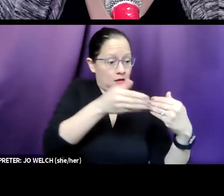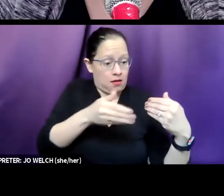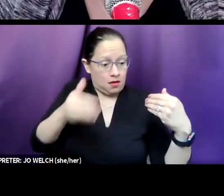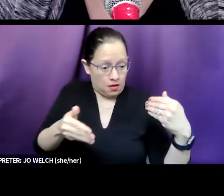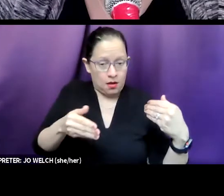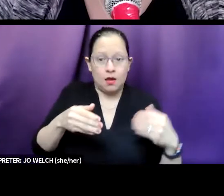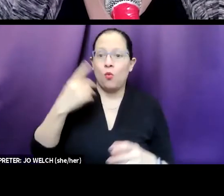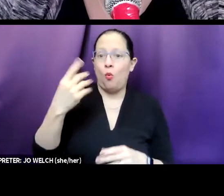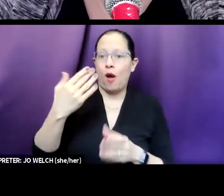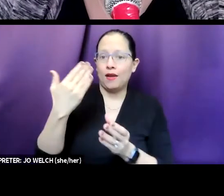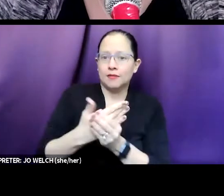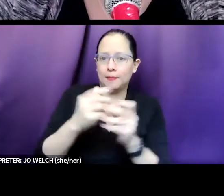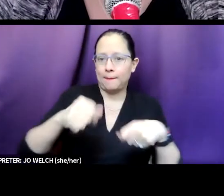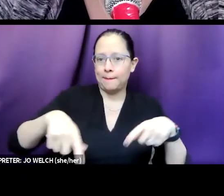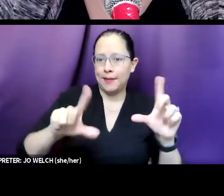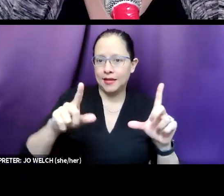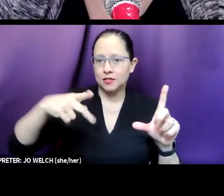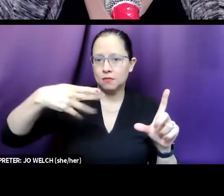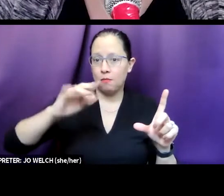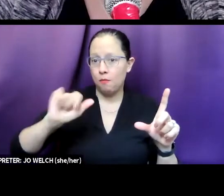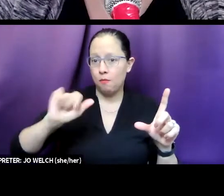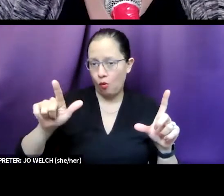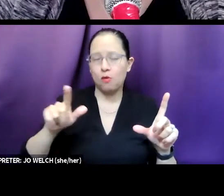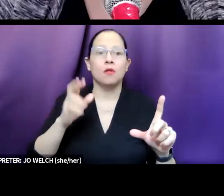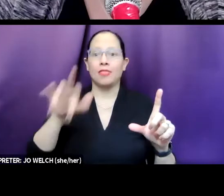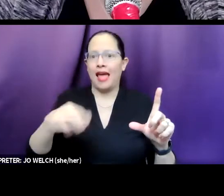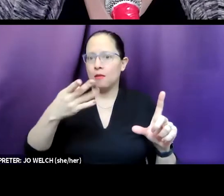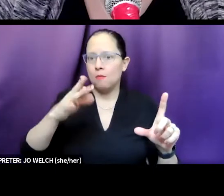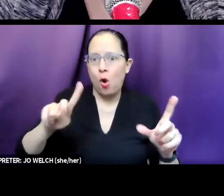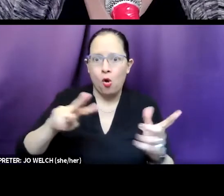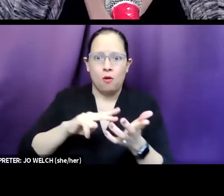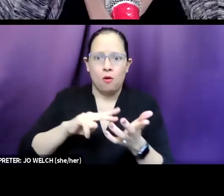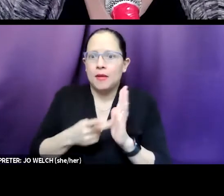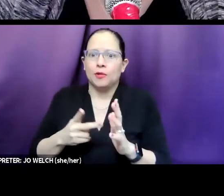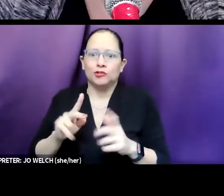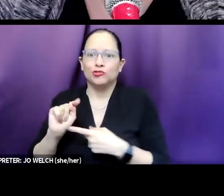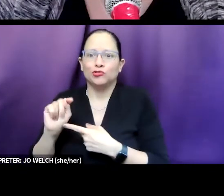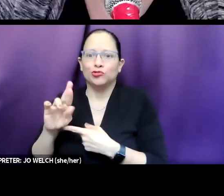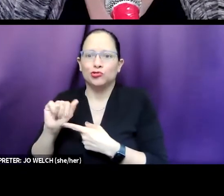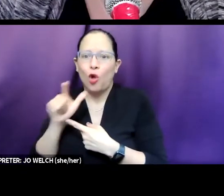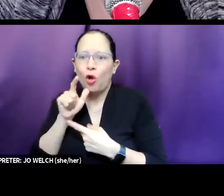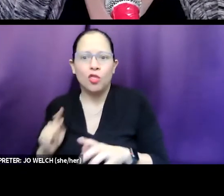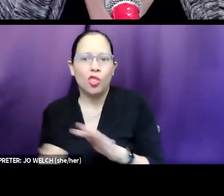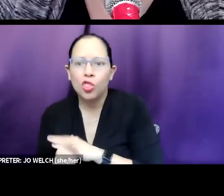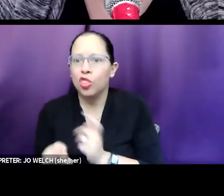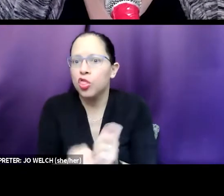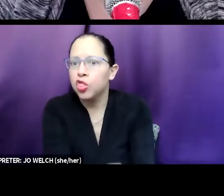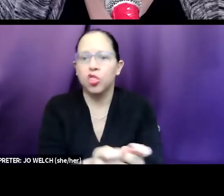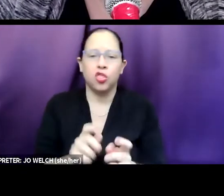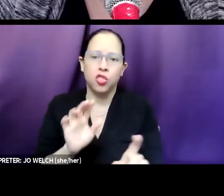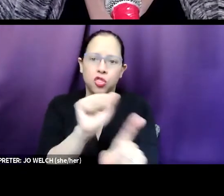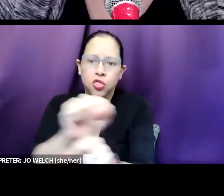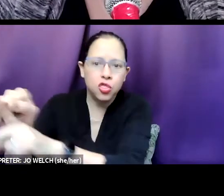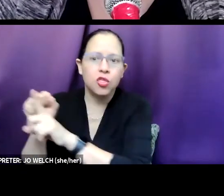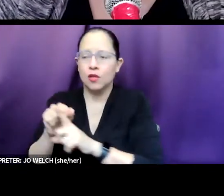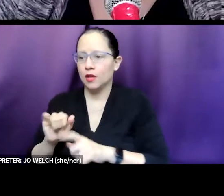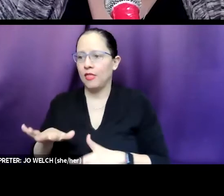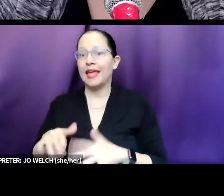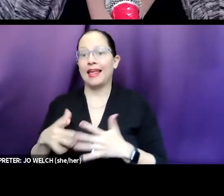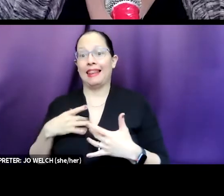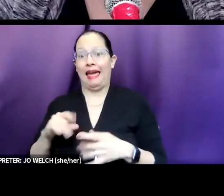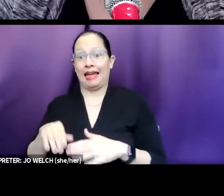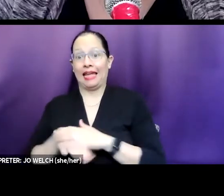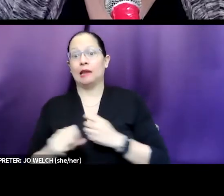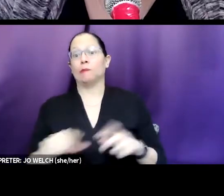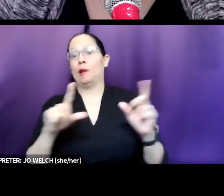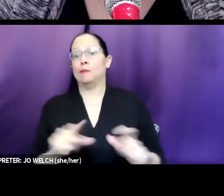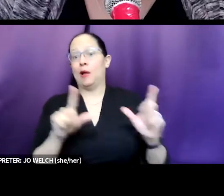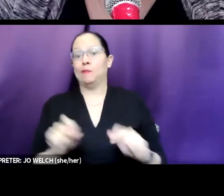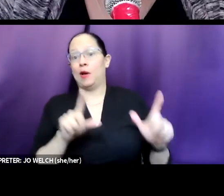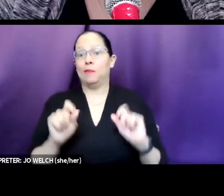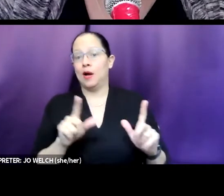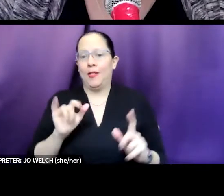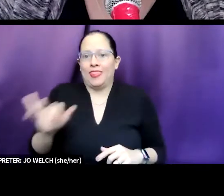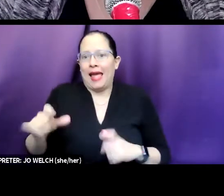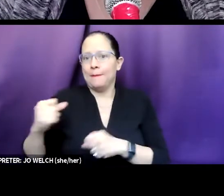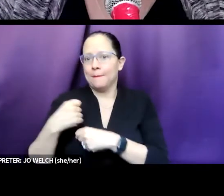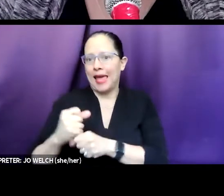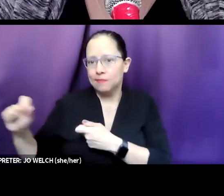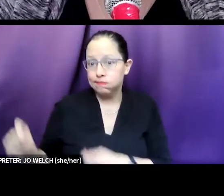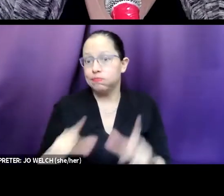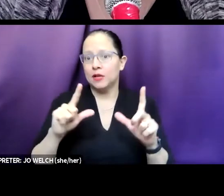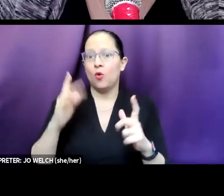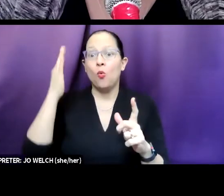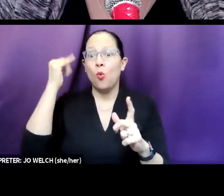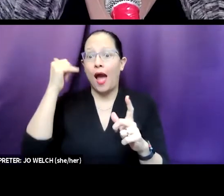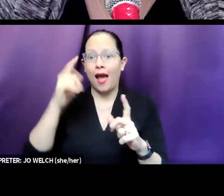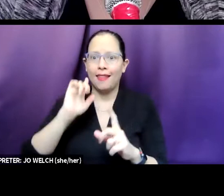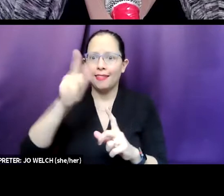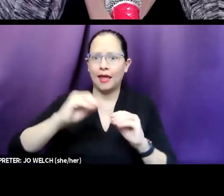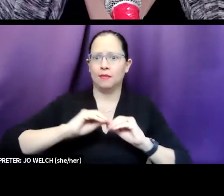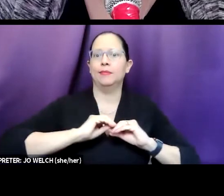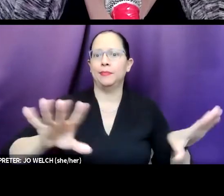trolls and other kind of folks like to agitate and like to actually hoax the media and they'll get organized over there in order to to trick journalists so this day was on was similar in the sense that there was a media opportunity.